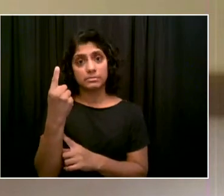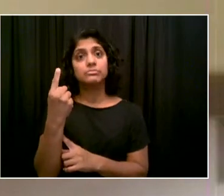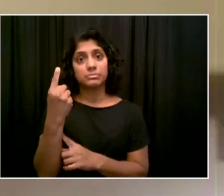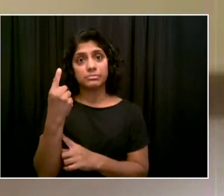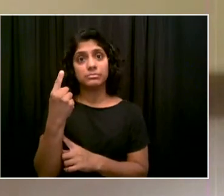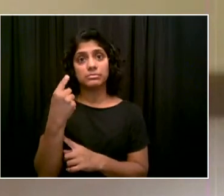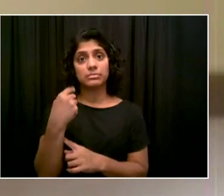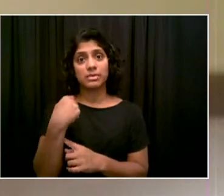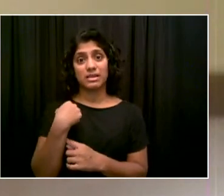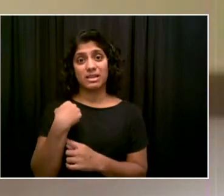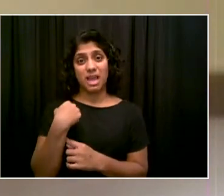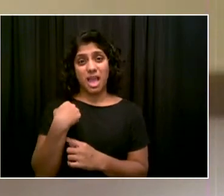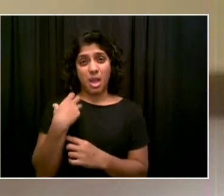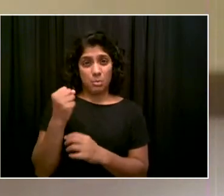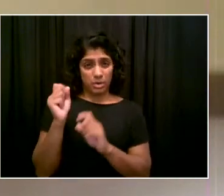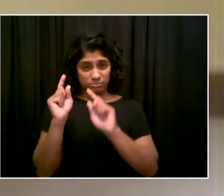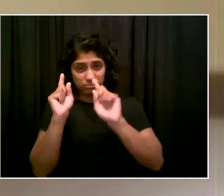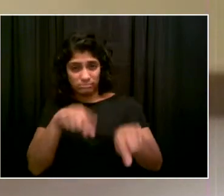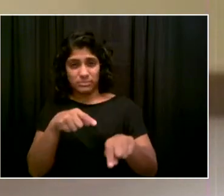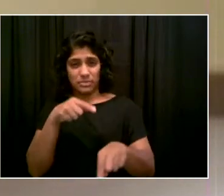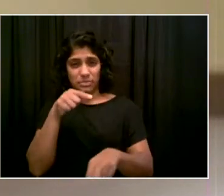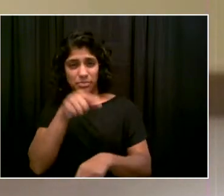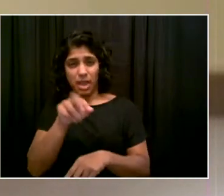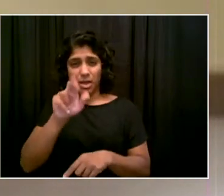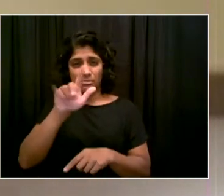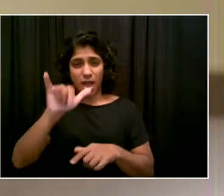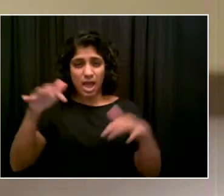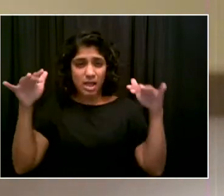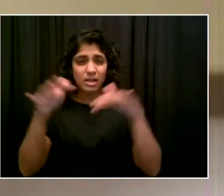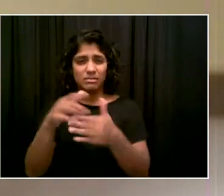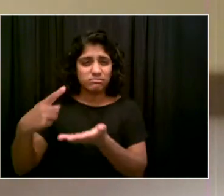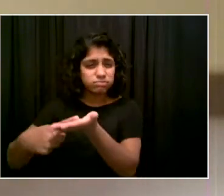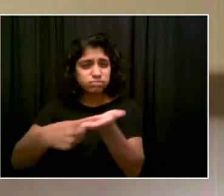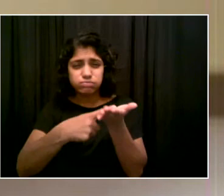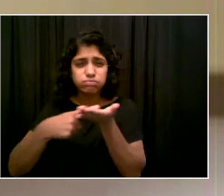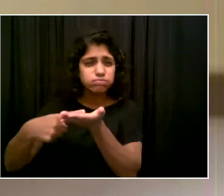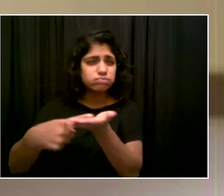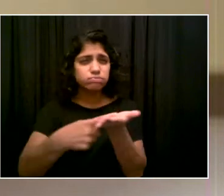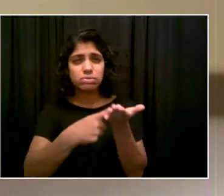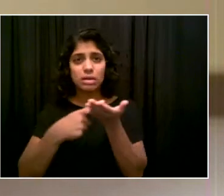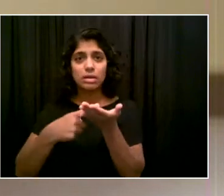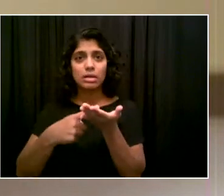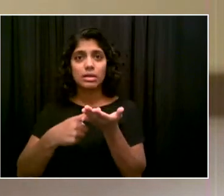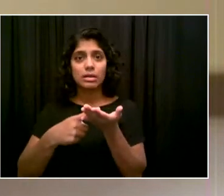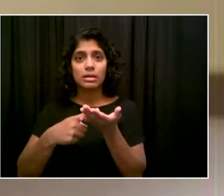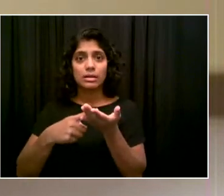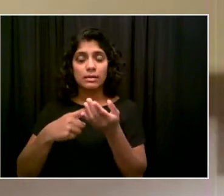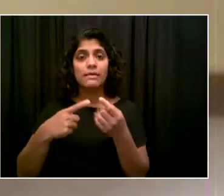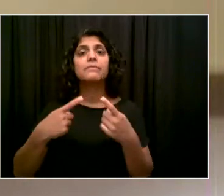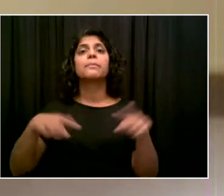JUST AS WE WERE SIGNING THE HANDSHAKE AT THE